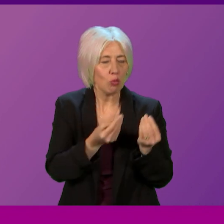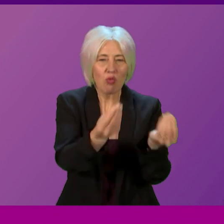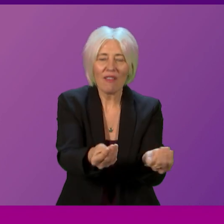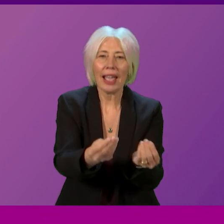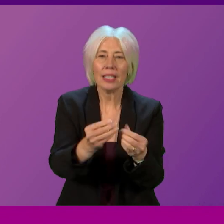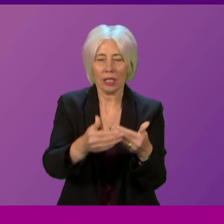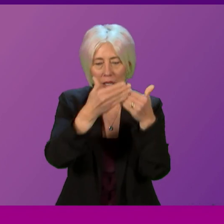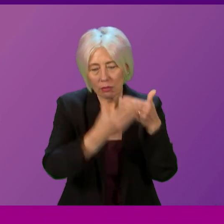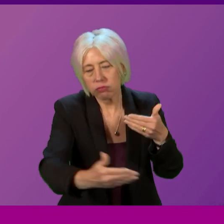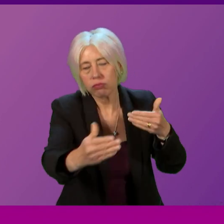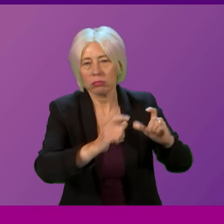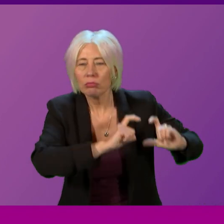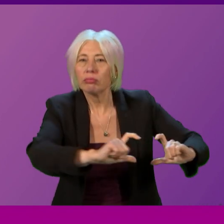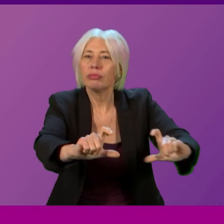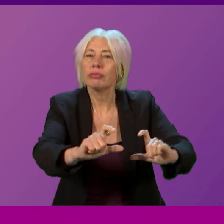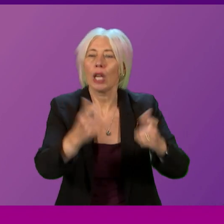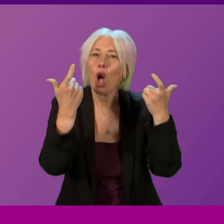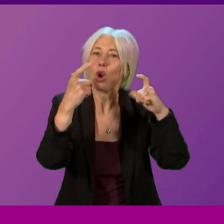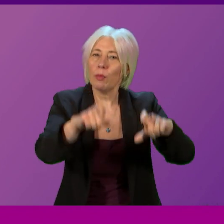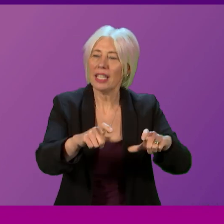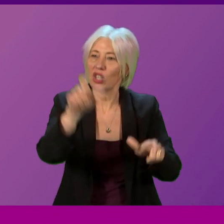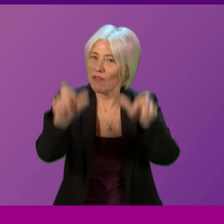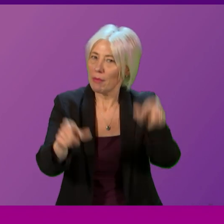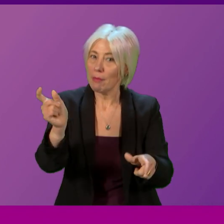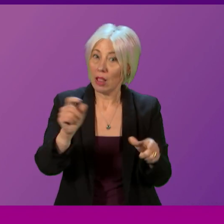longer-term accommodation for those who are here and those who are still arriving.